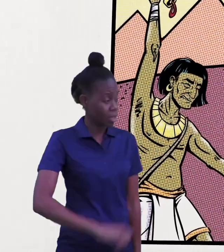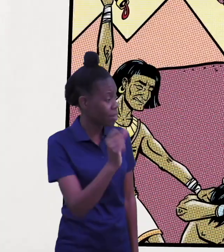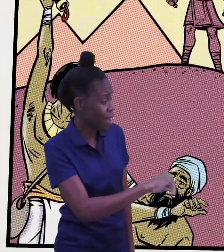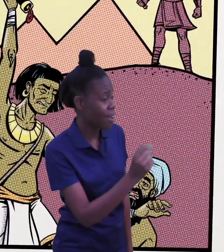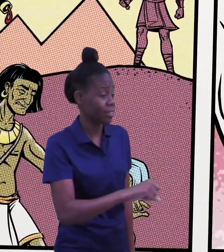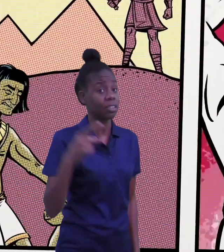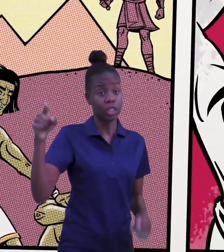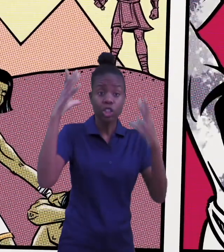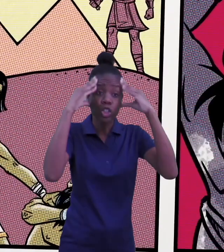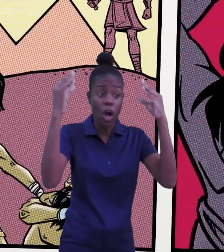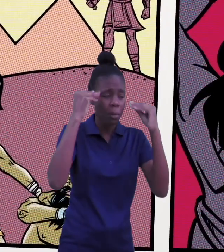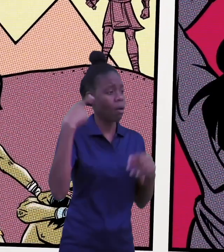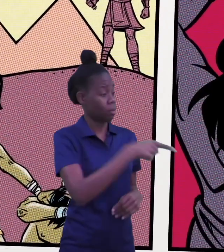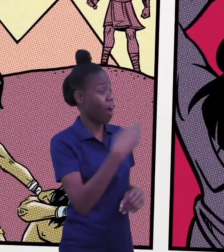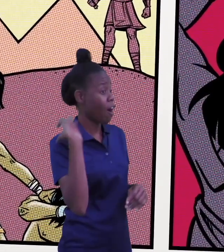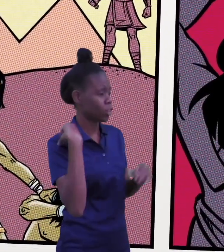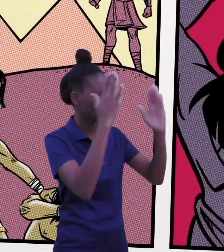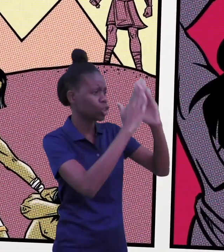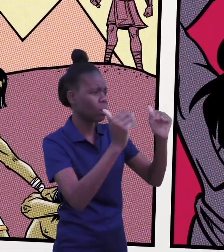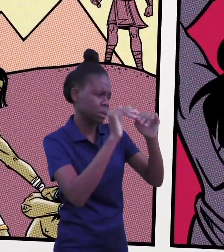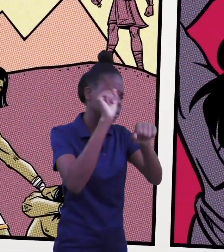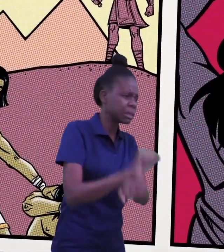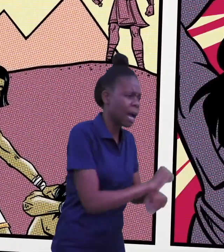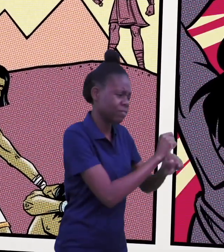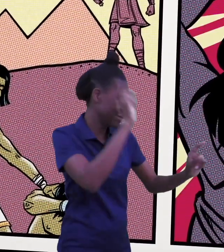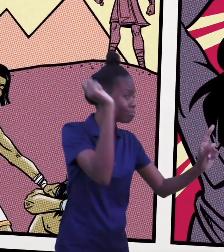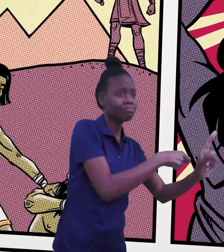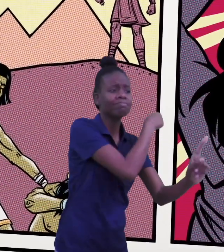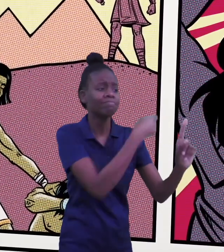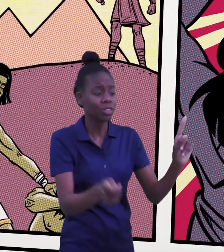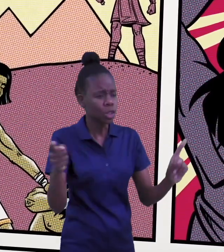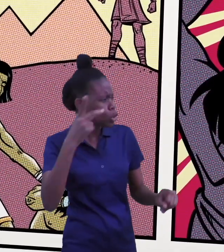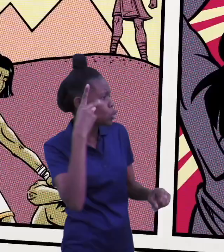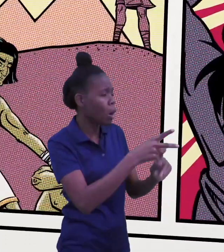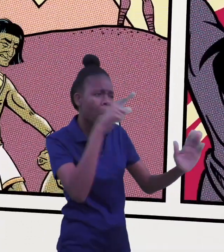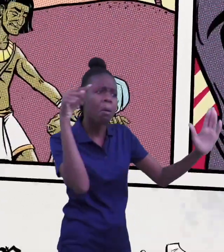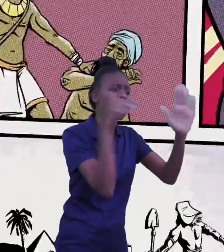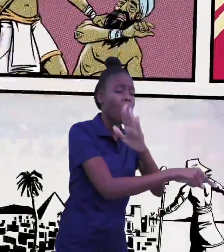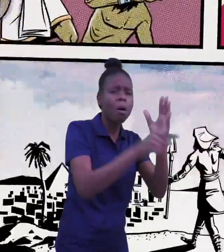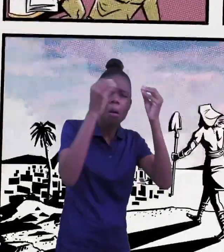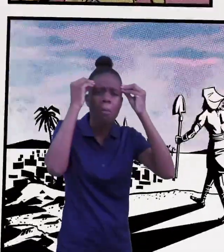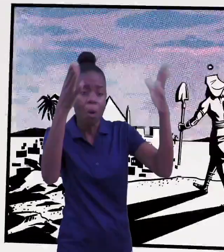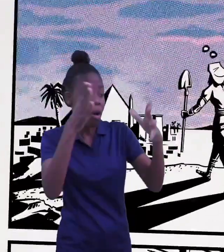Jon: Right, like when Moses saw an Egyptian beating an Israelite, he kills him on the spot.